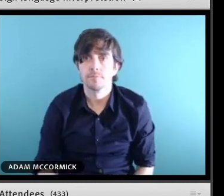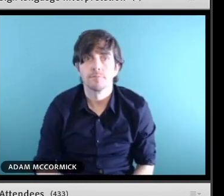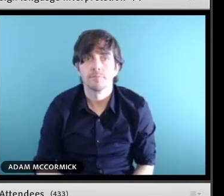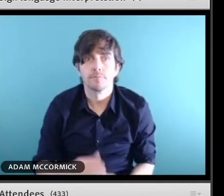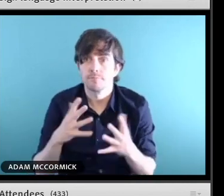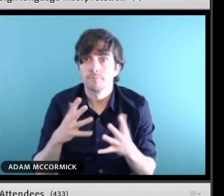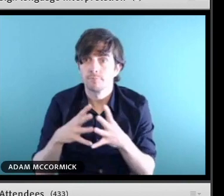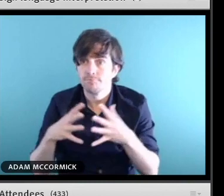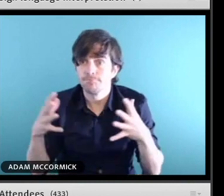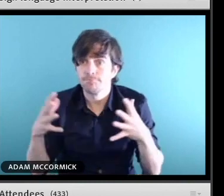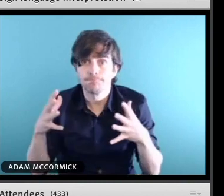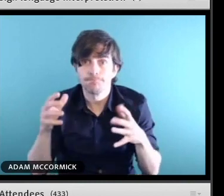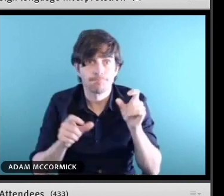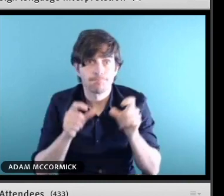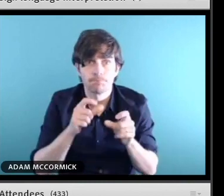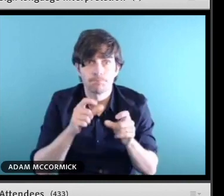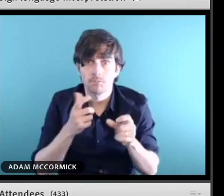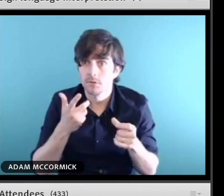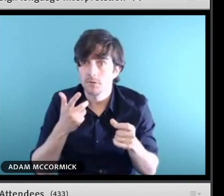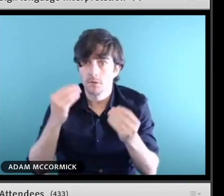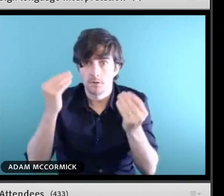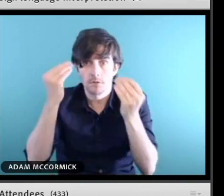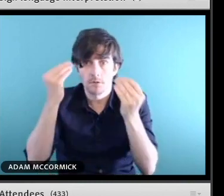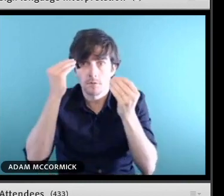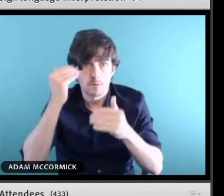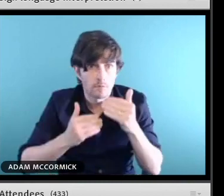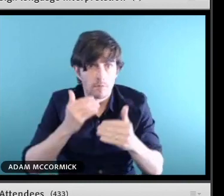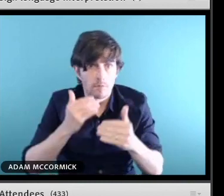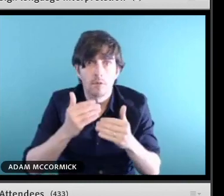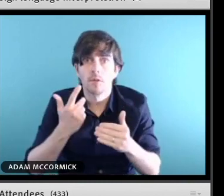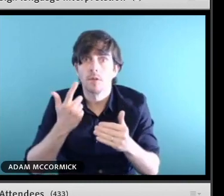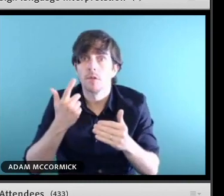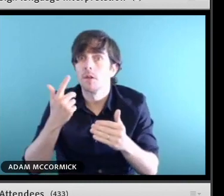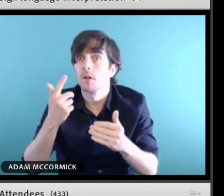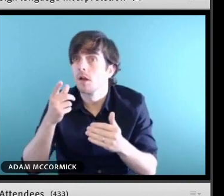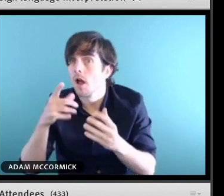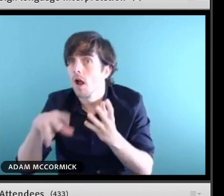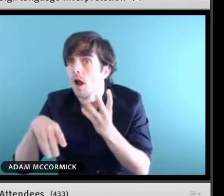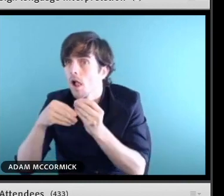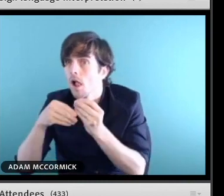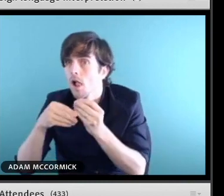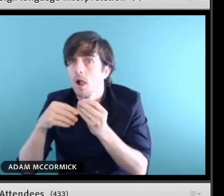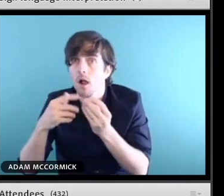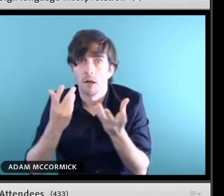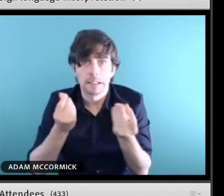of schools, students have had to attend classes on radio. That has been one of the things